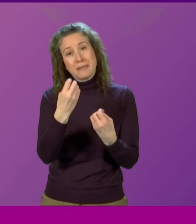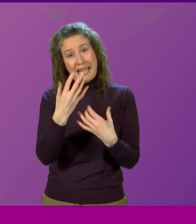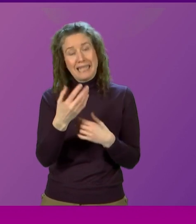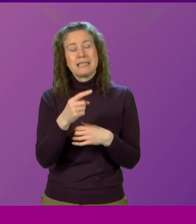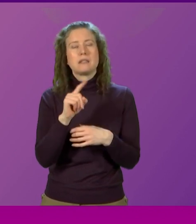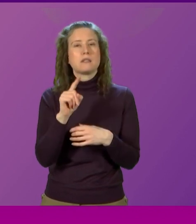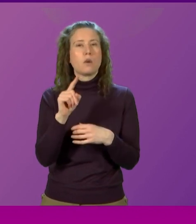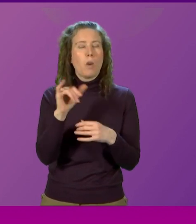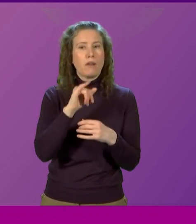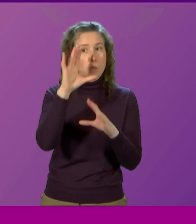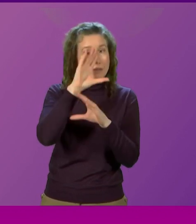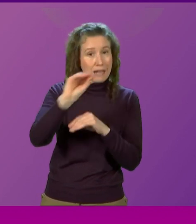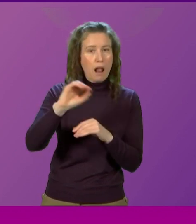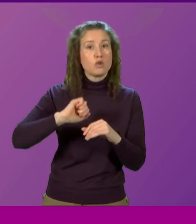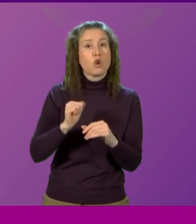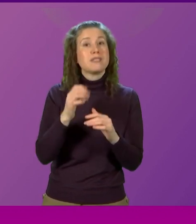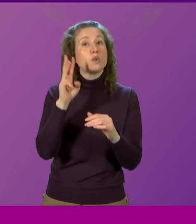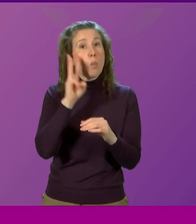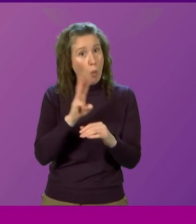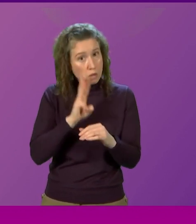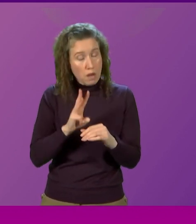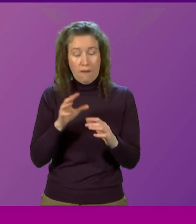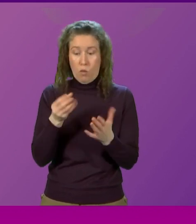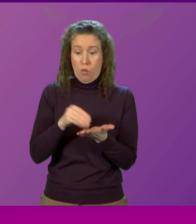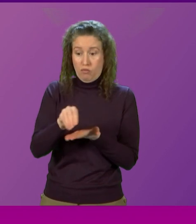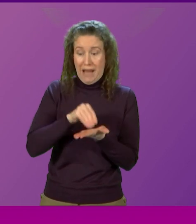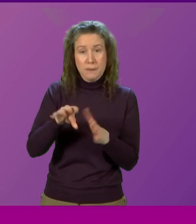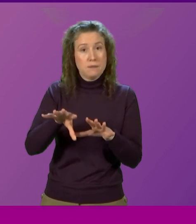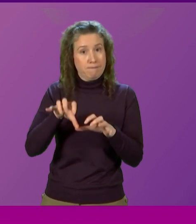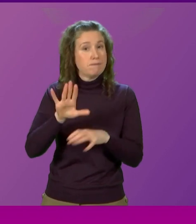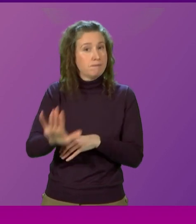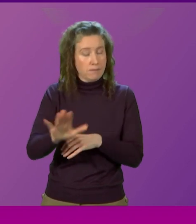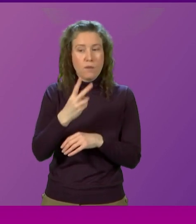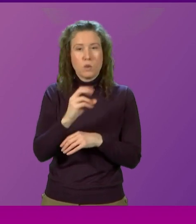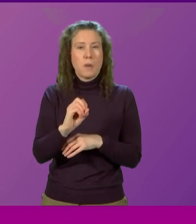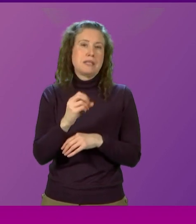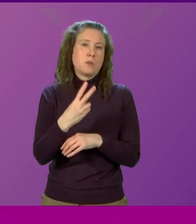it will instruct Scottish Water to freeze water rates for 2023-24 to help with the cost